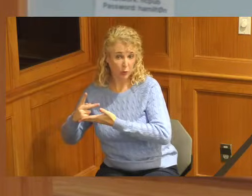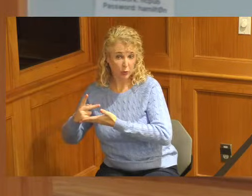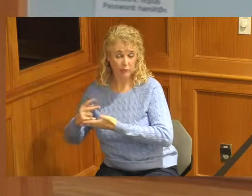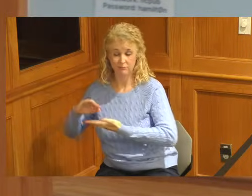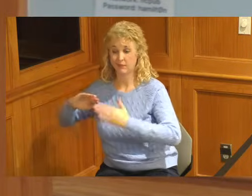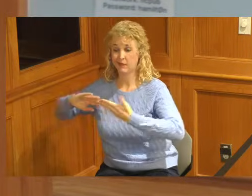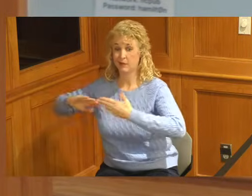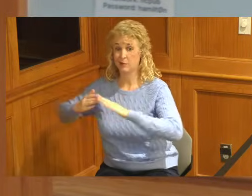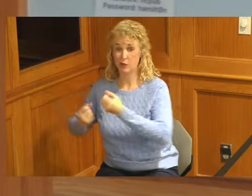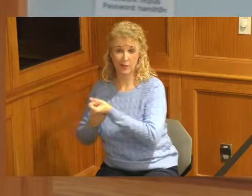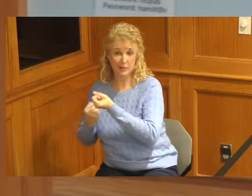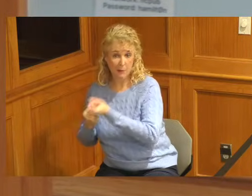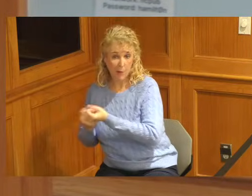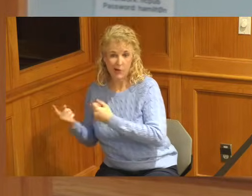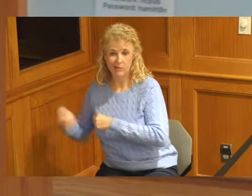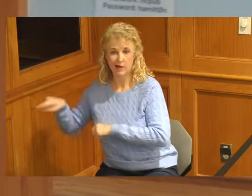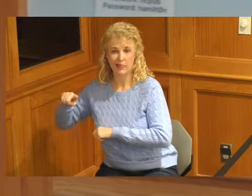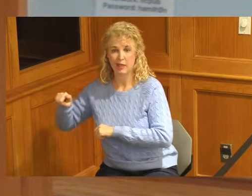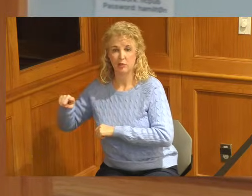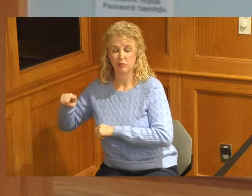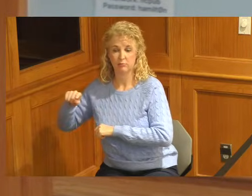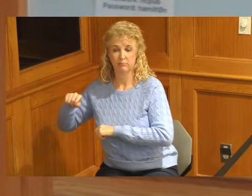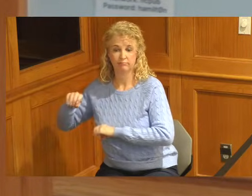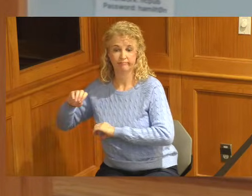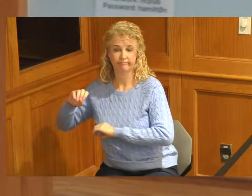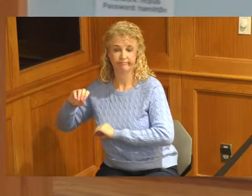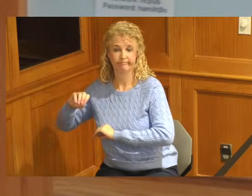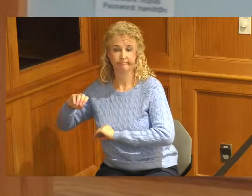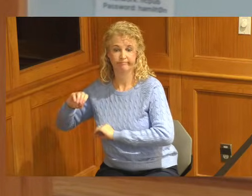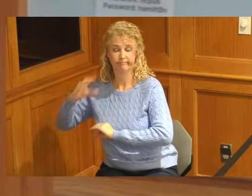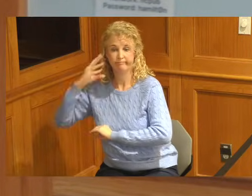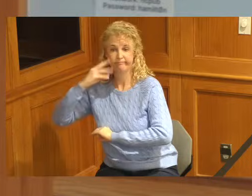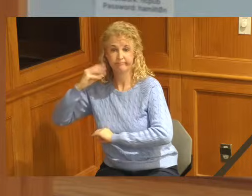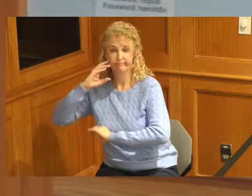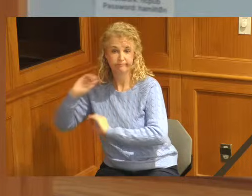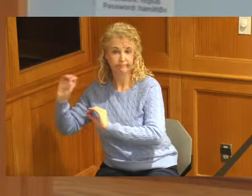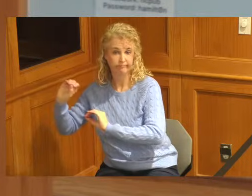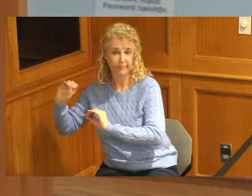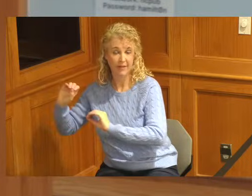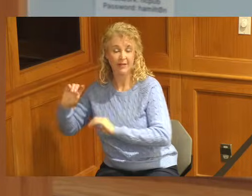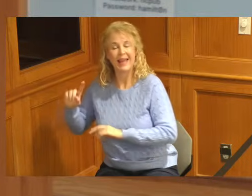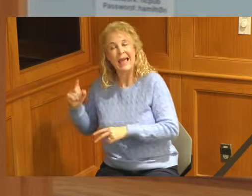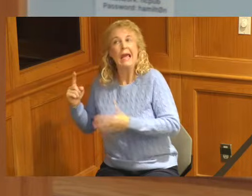knowledge. Um, and then sometimes there are issues around peculiarities of a local township's zoning